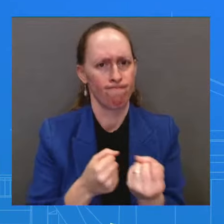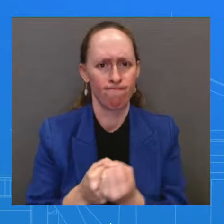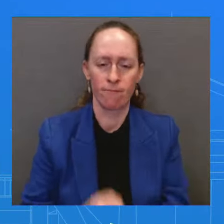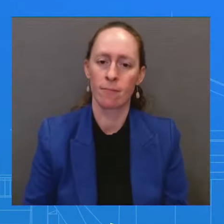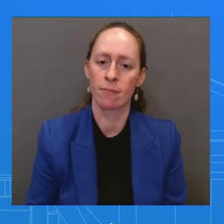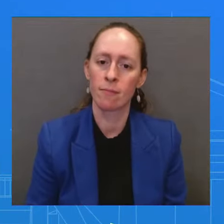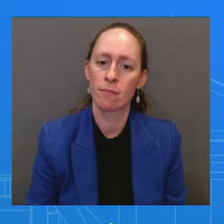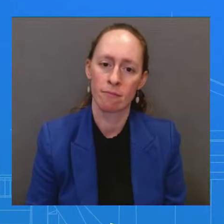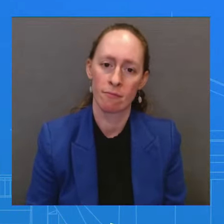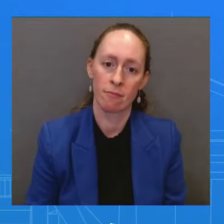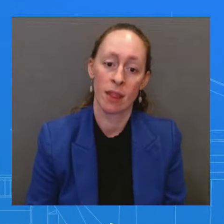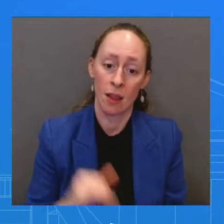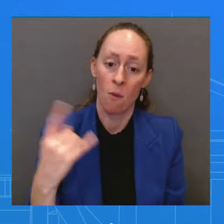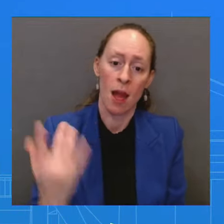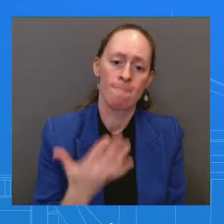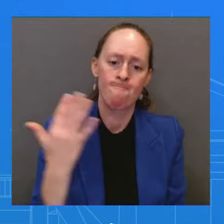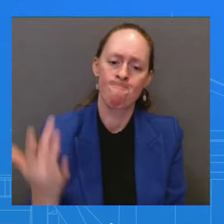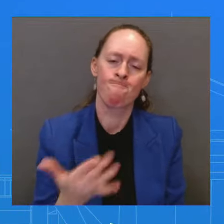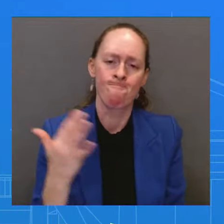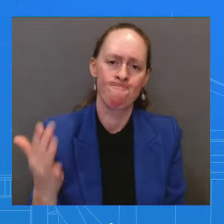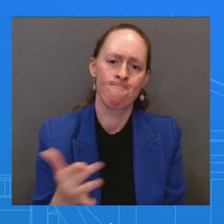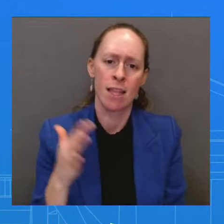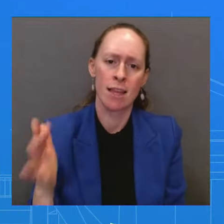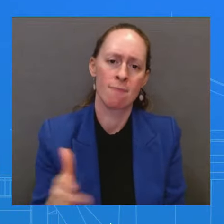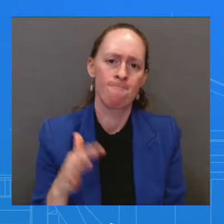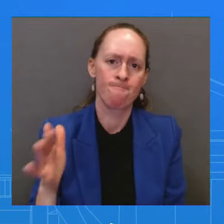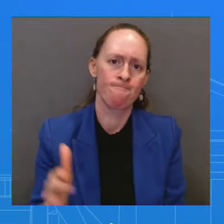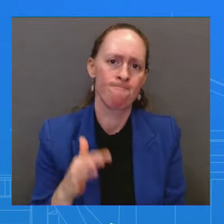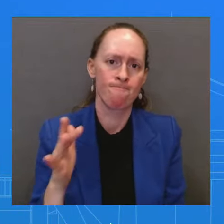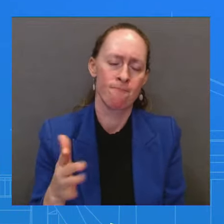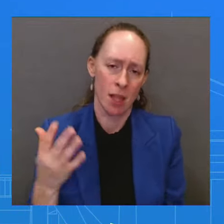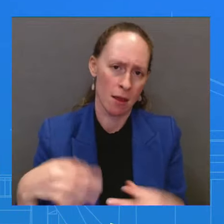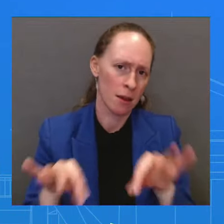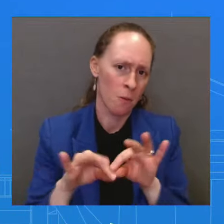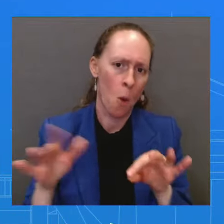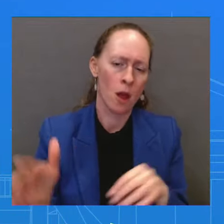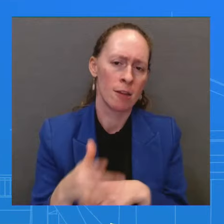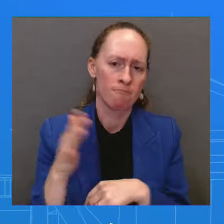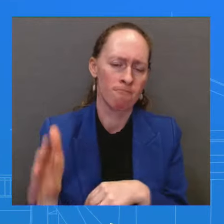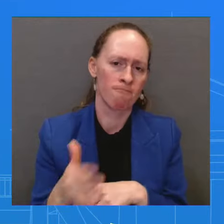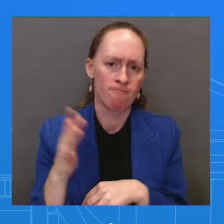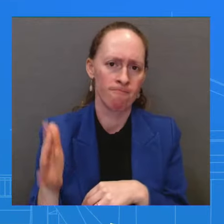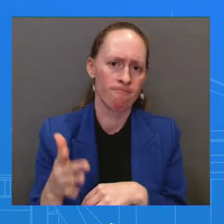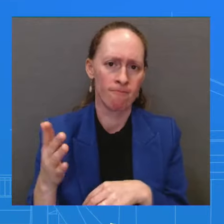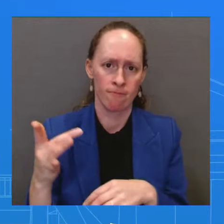of the -- kind of the important parts of having the office. As it relates to any additional funding,